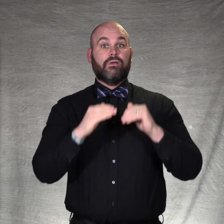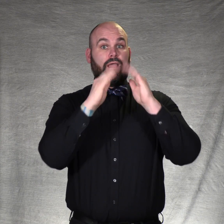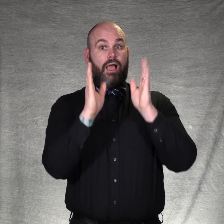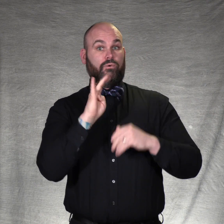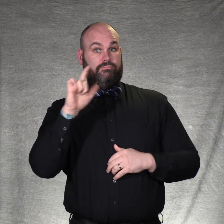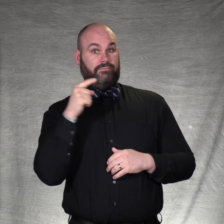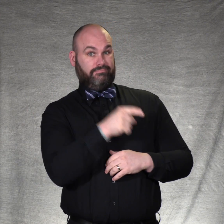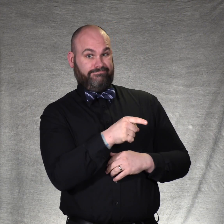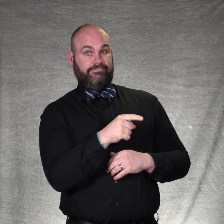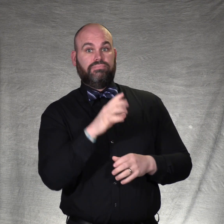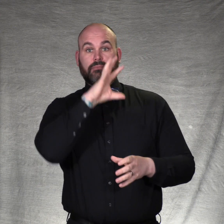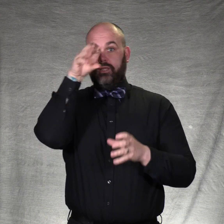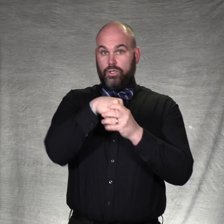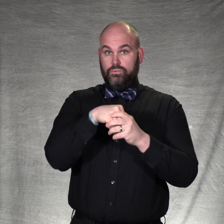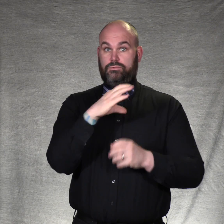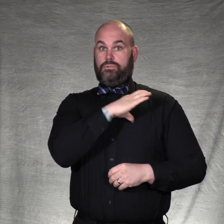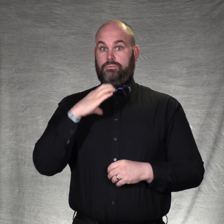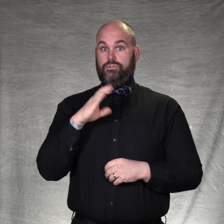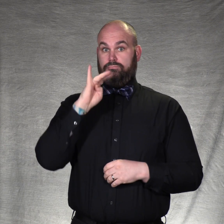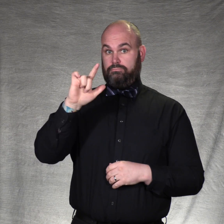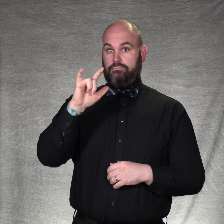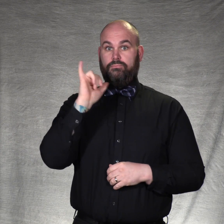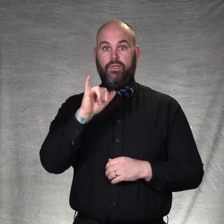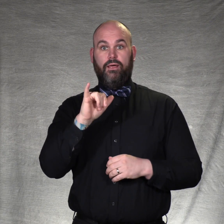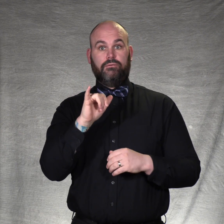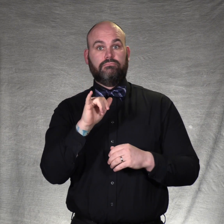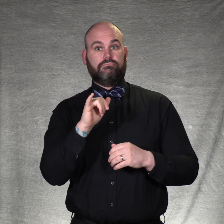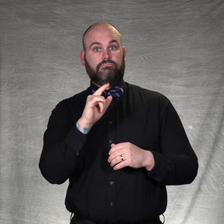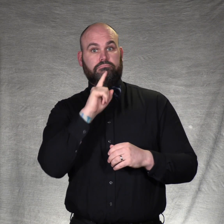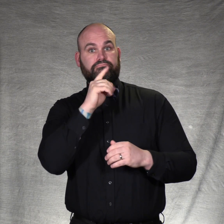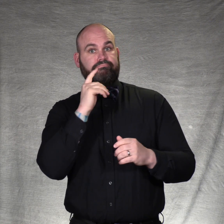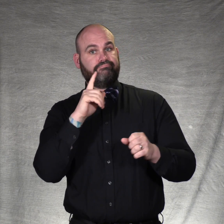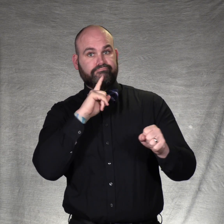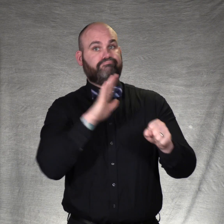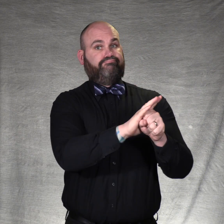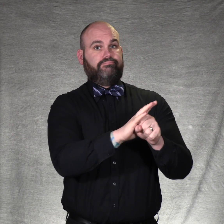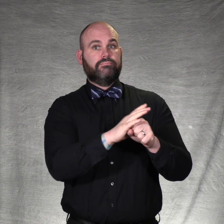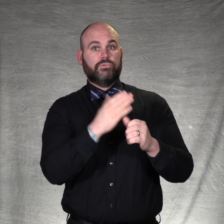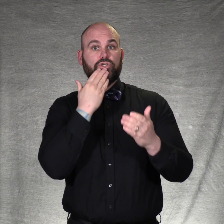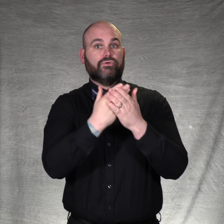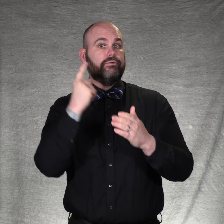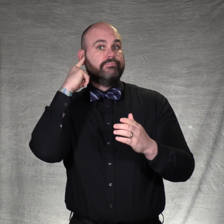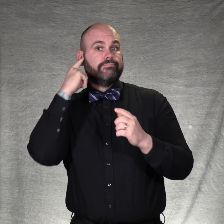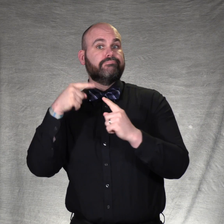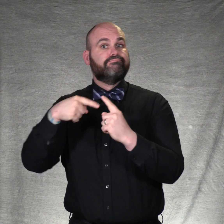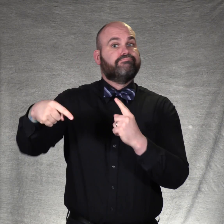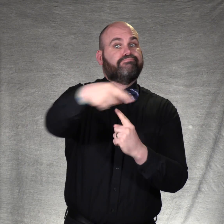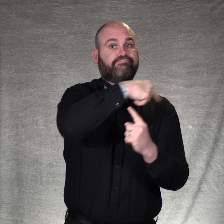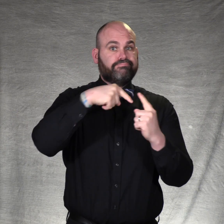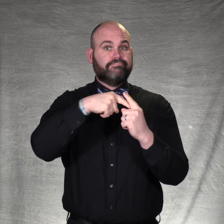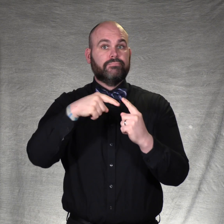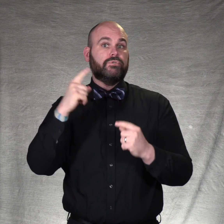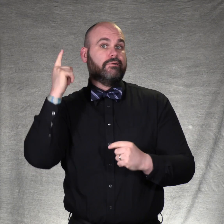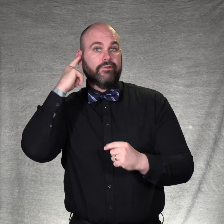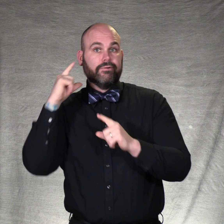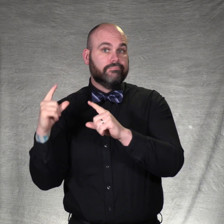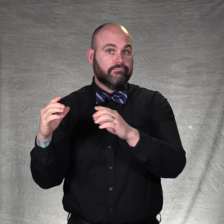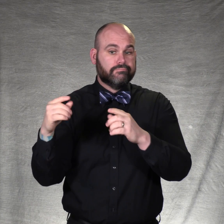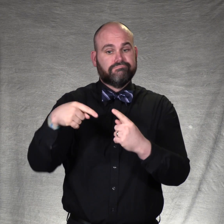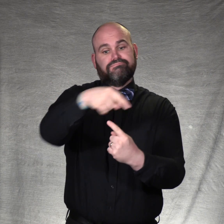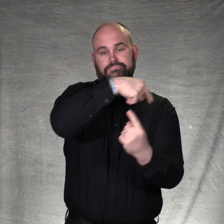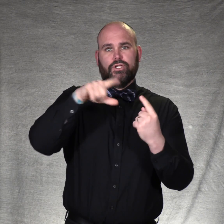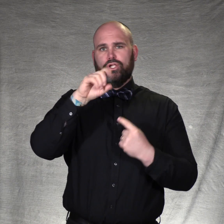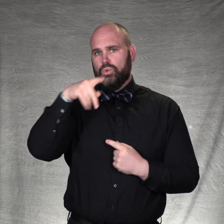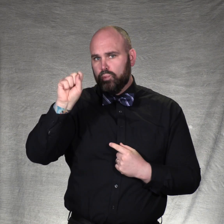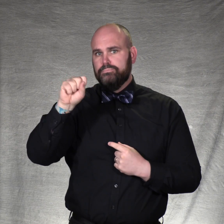The House bill includes the Commission bill that would require that good acoustics and hearing loops